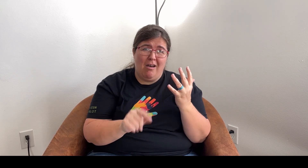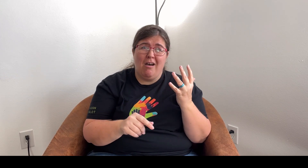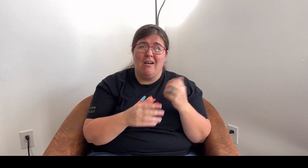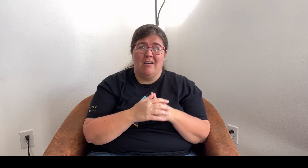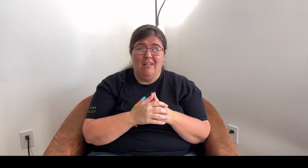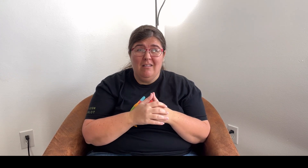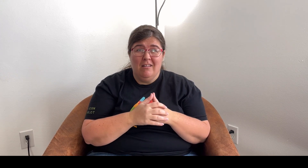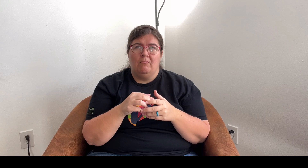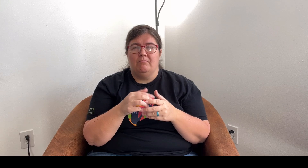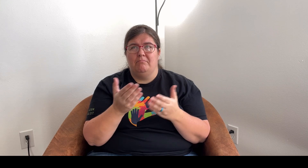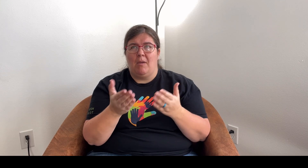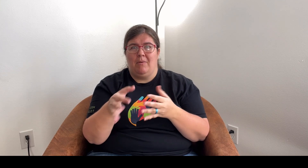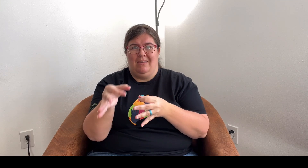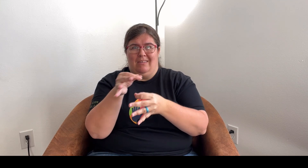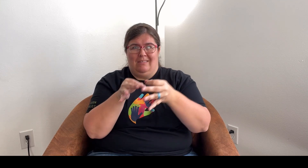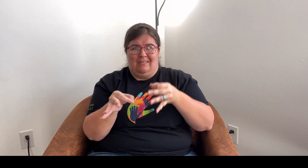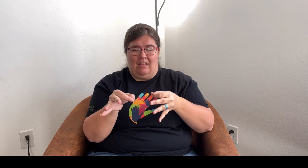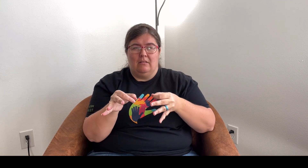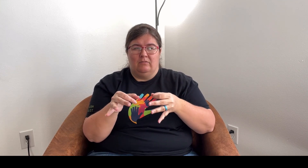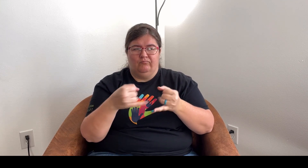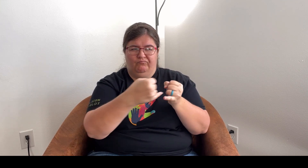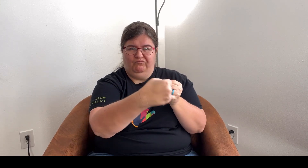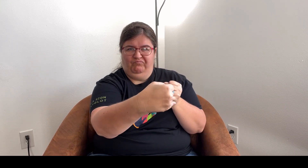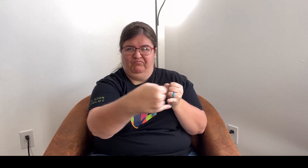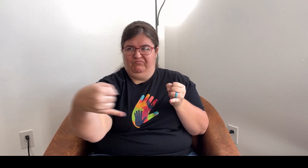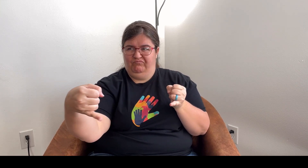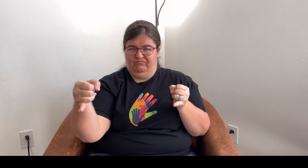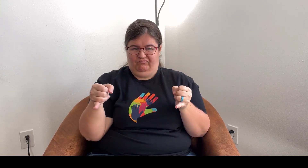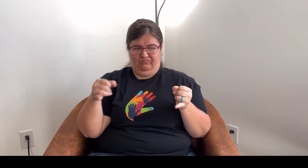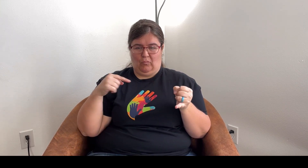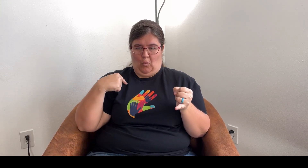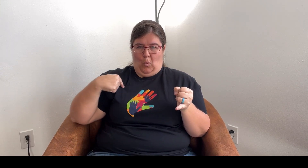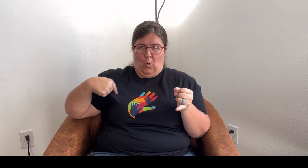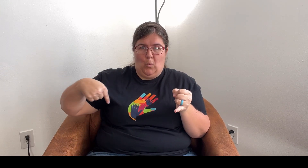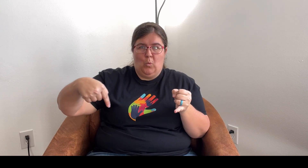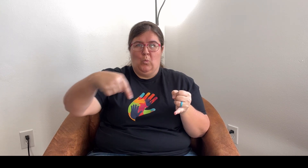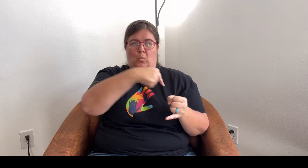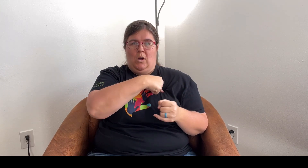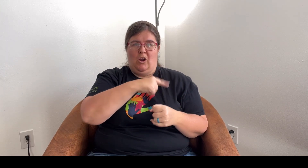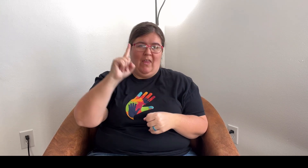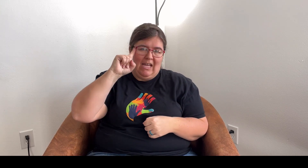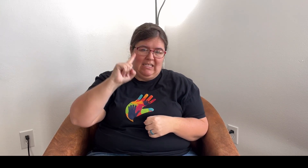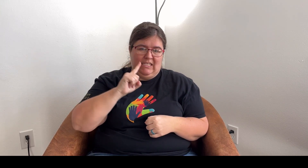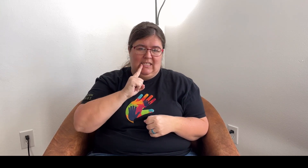and people with so many struggles, it blesses. So maybe instead of drawing such firm lines,